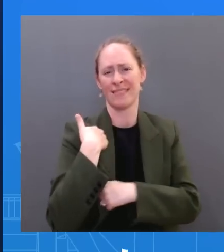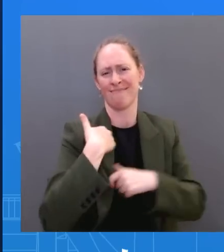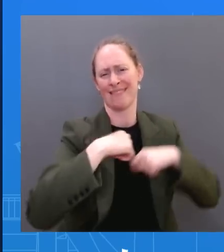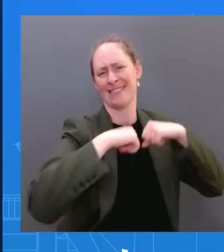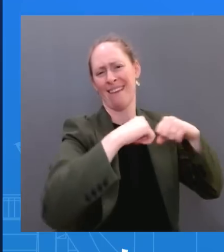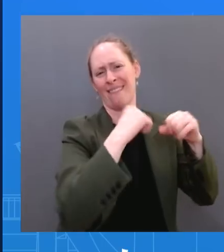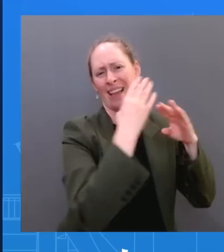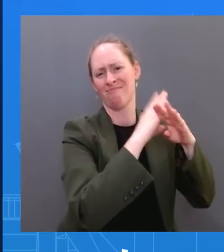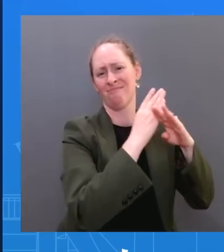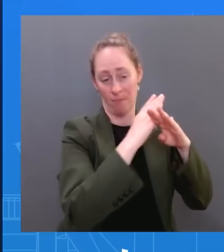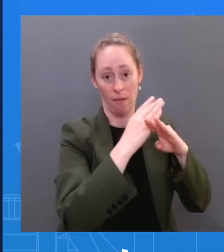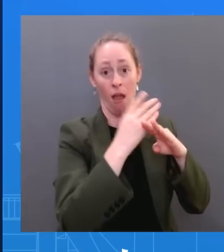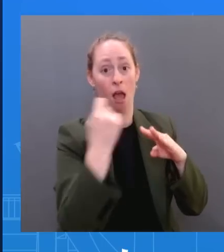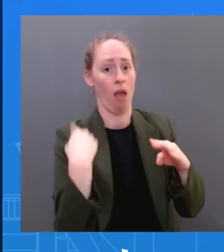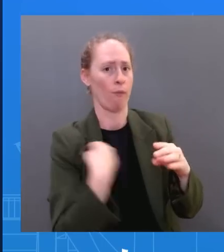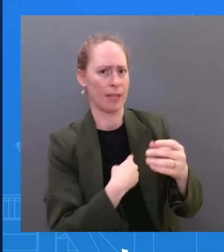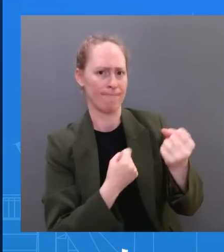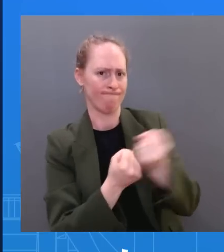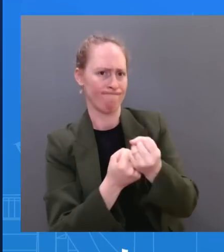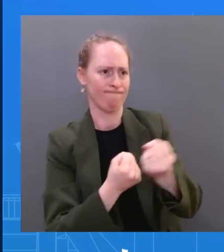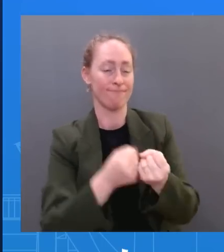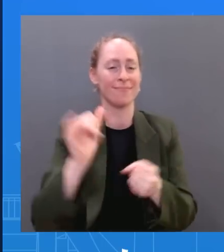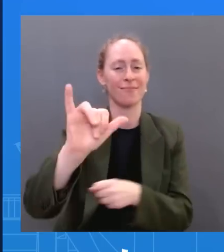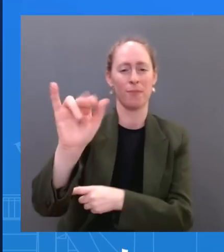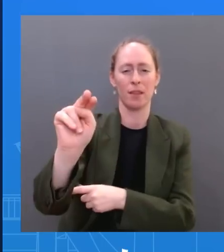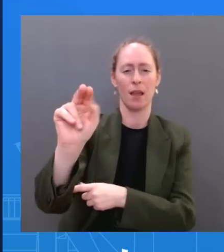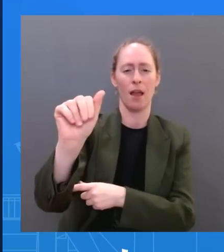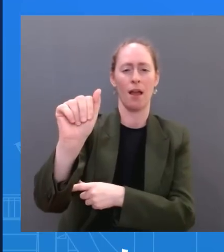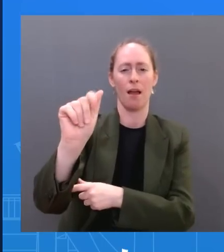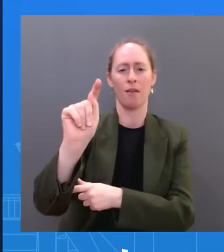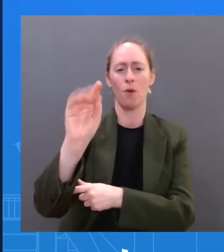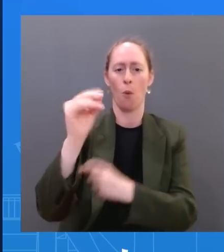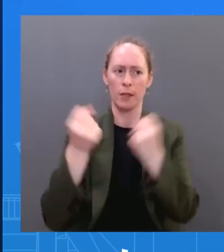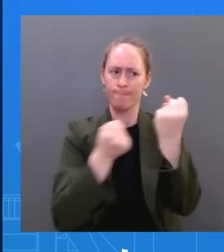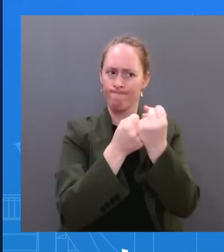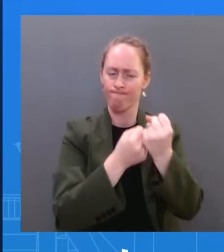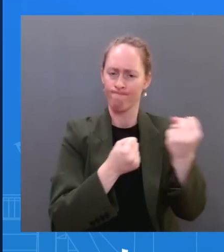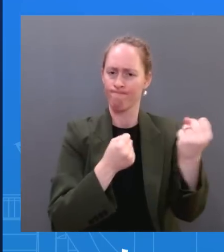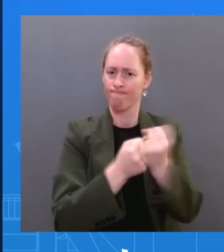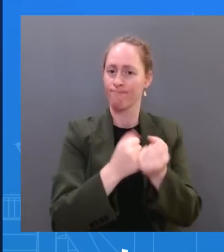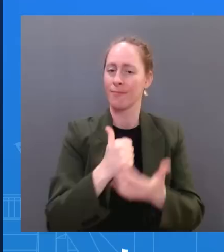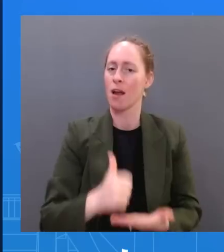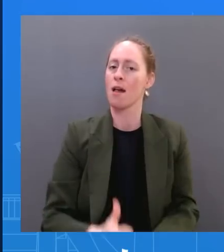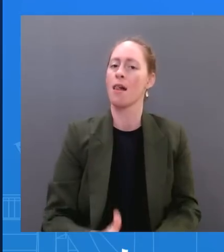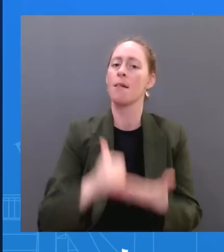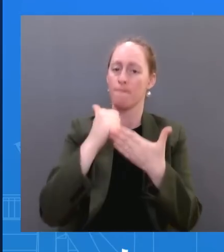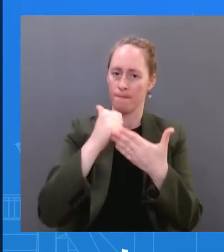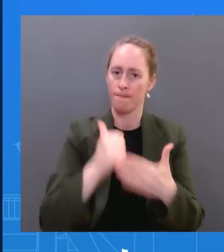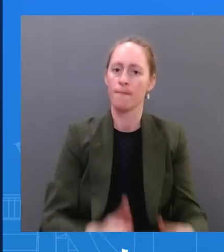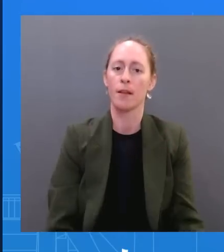Allies as well as countries around the world. So, when you take a step back and look at the trajectory of this conflict: